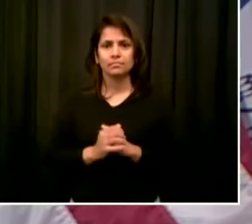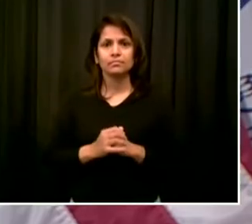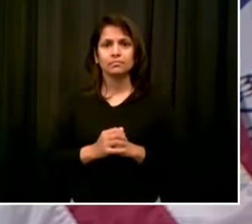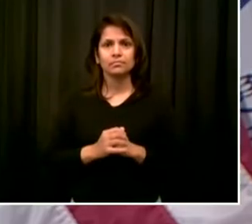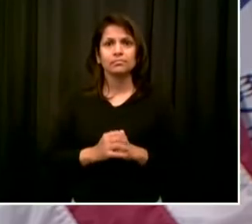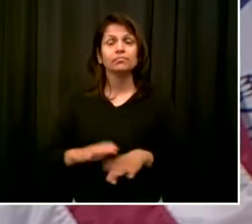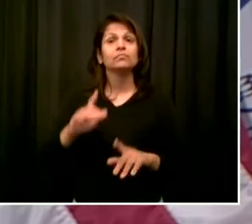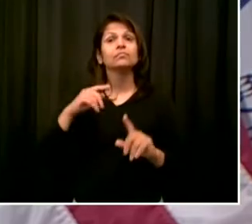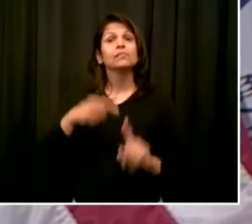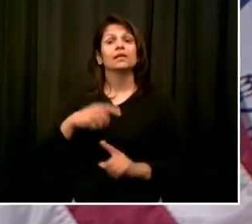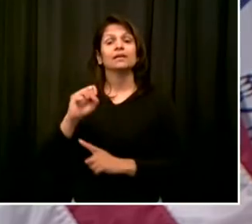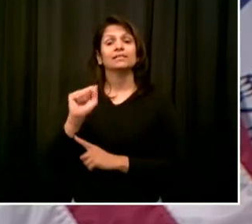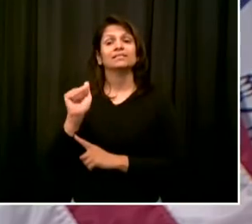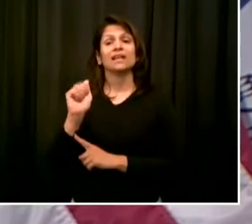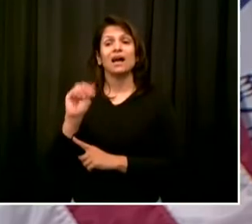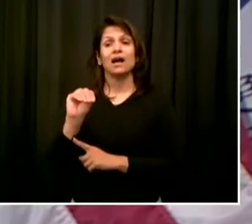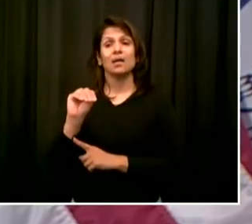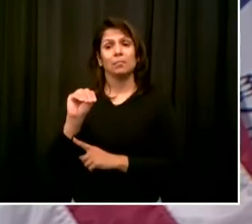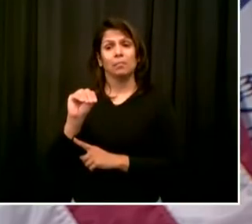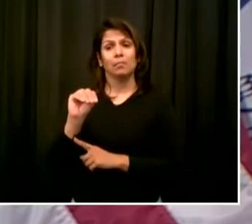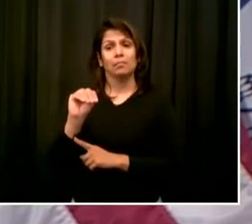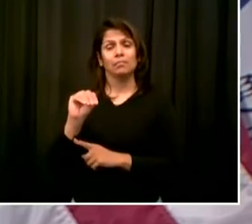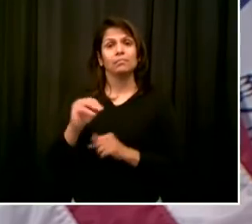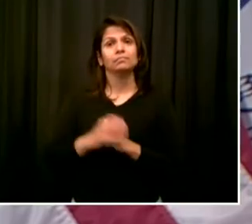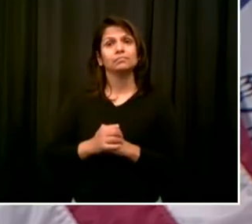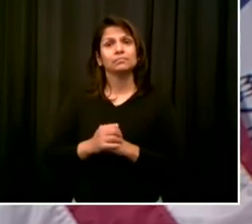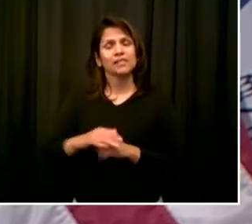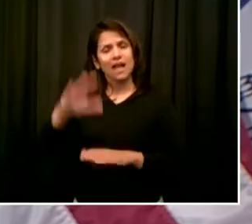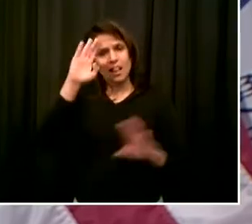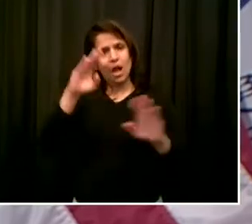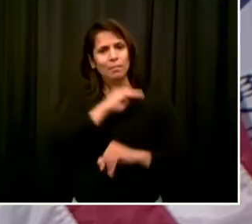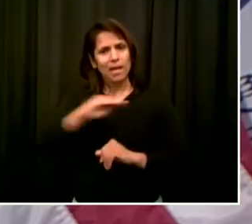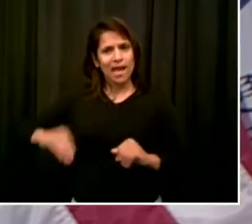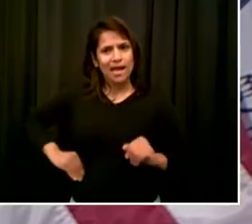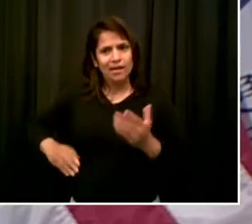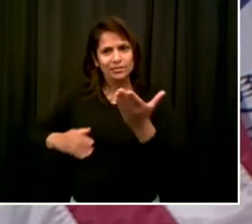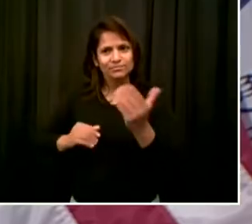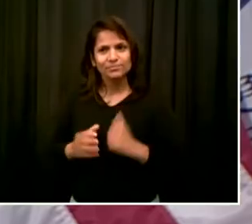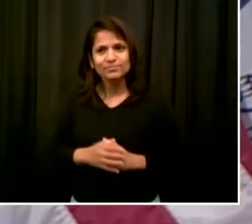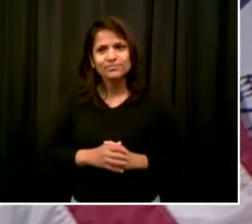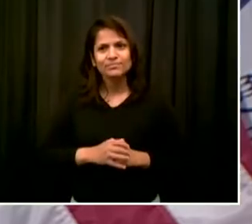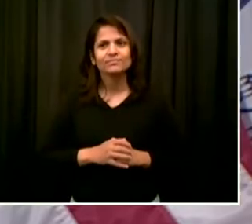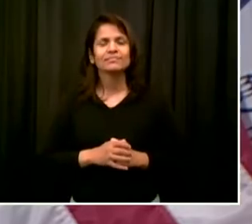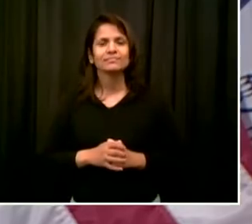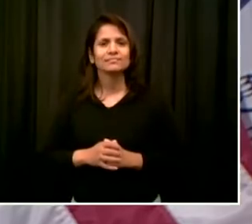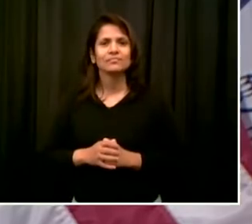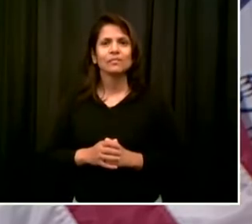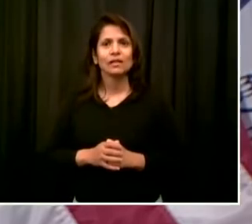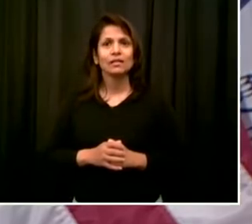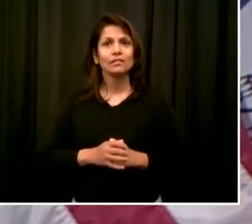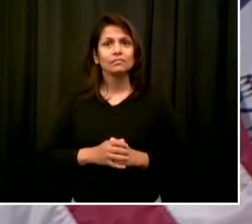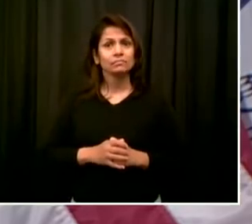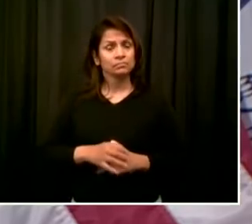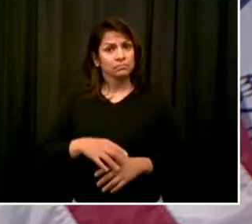THI